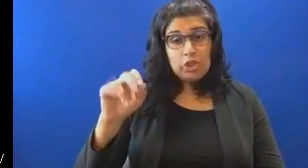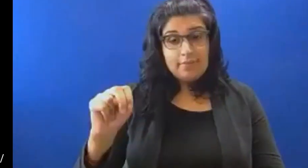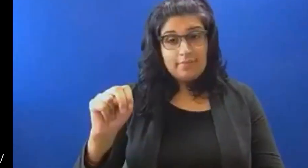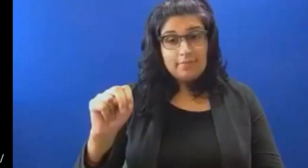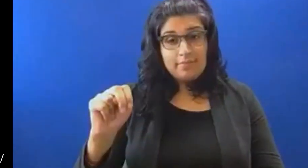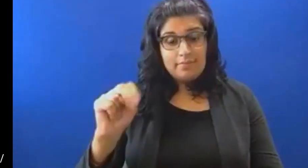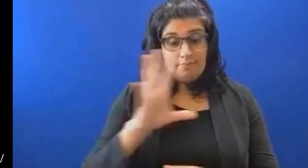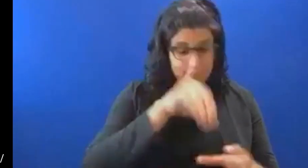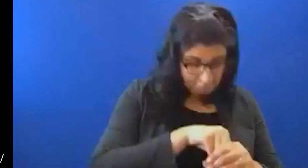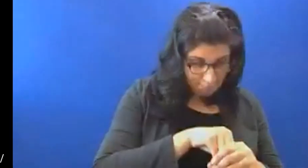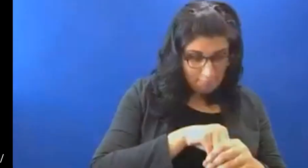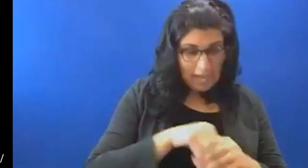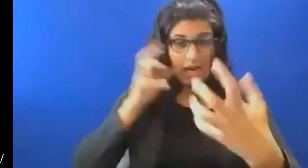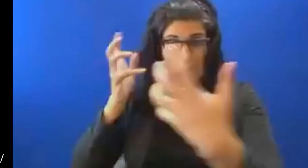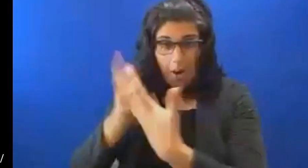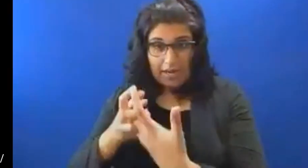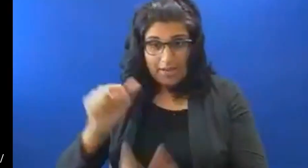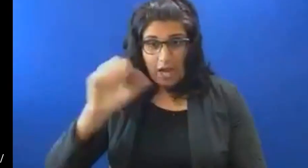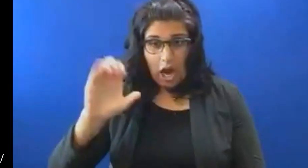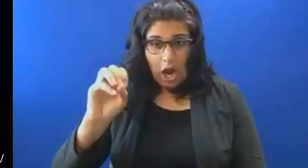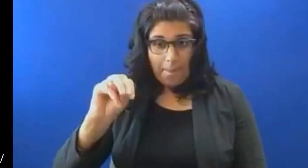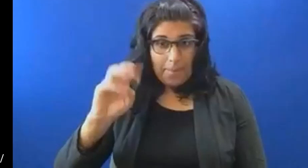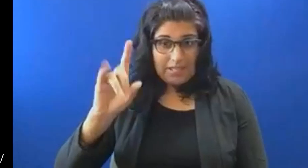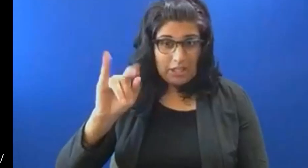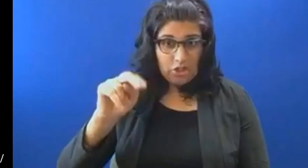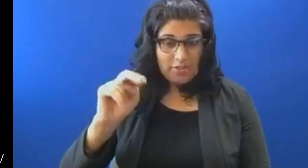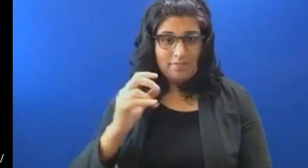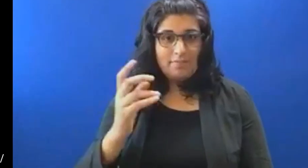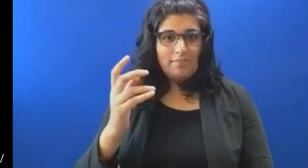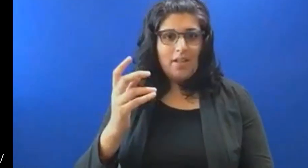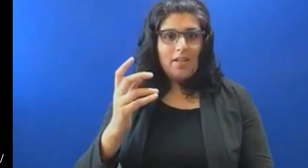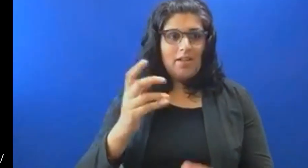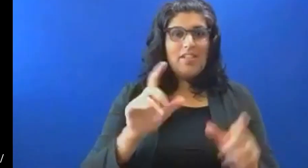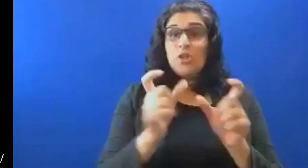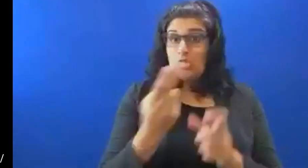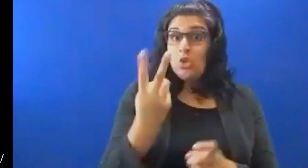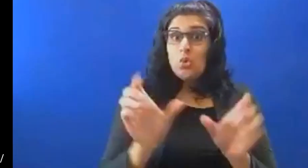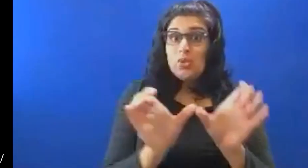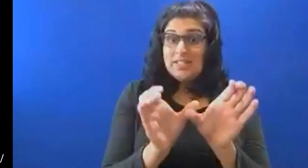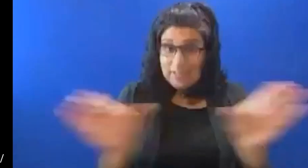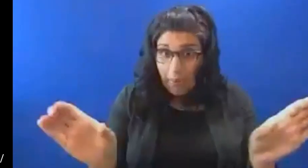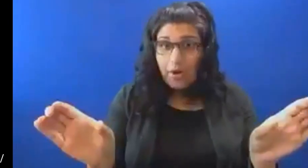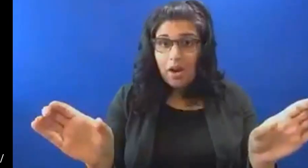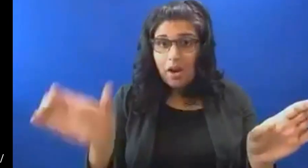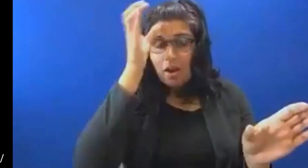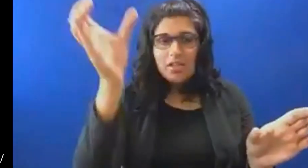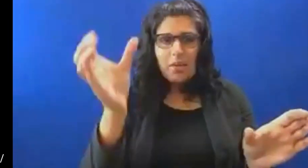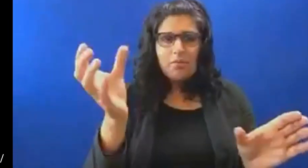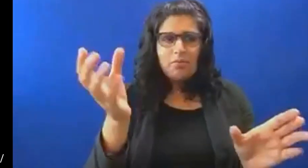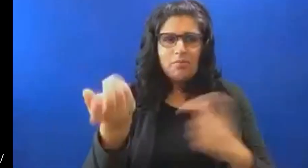And instead of just talking about inclusion, and how do we better include people of all